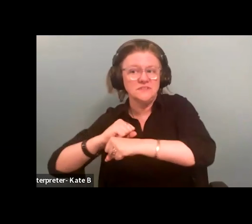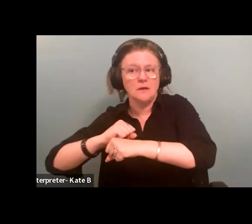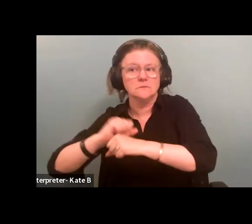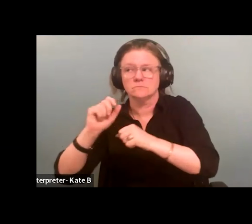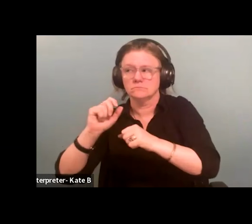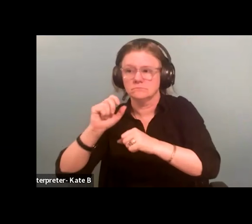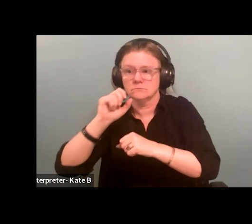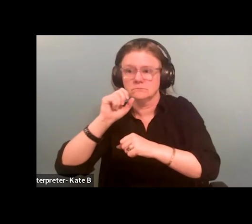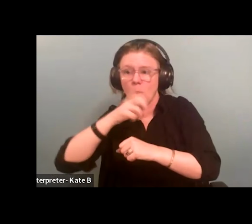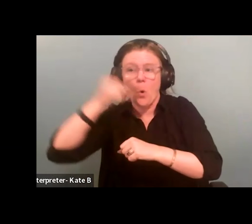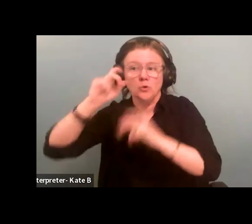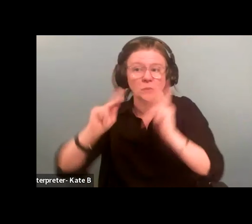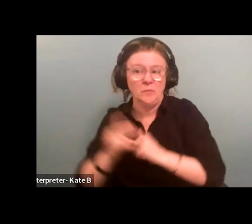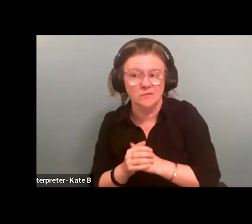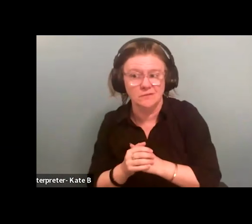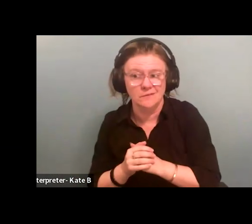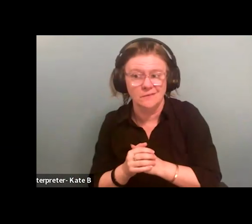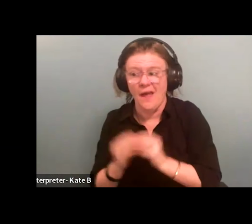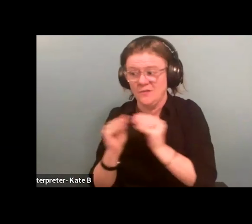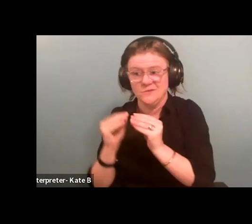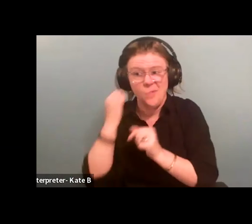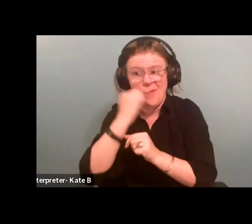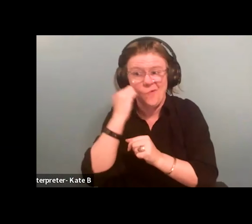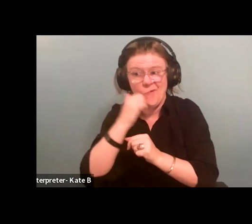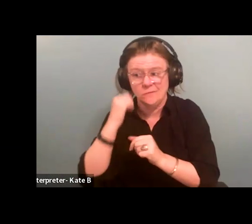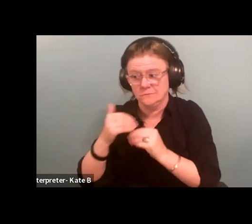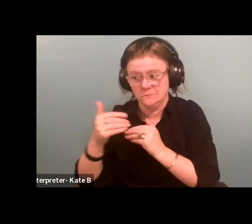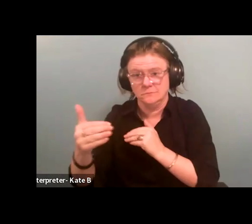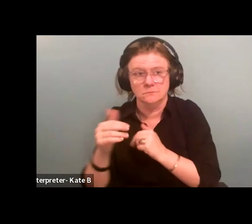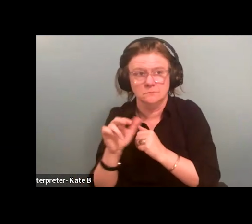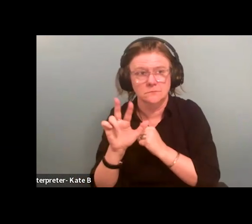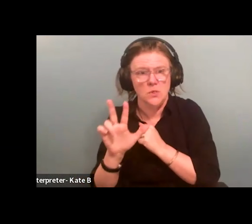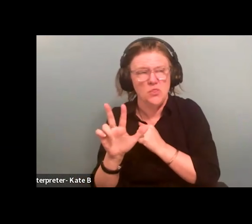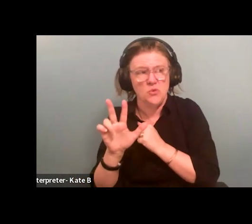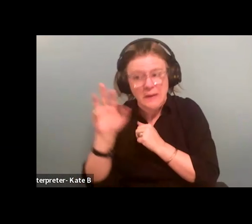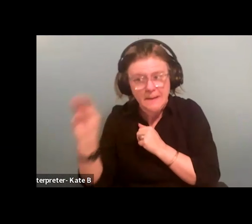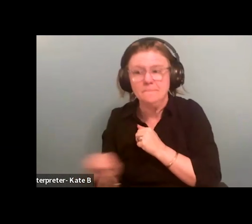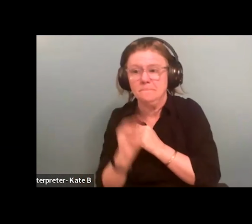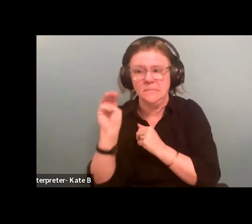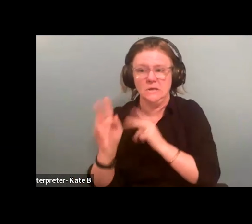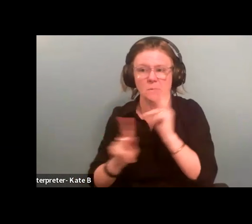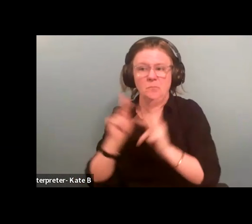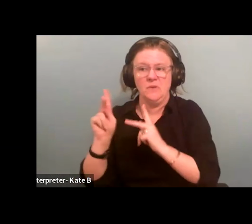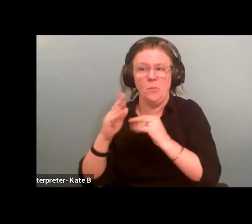And there's more of them. There's over 3 million individuals,